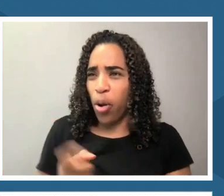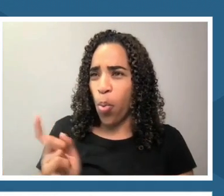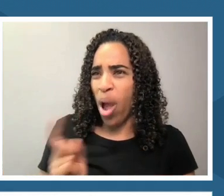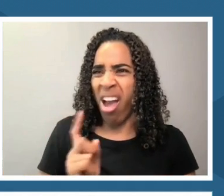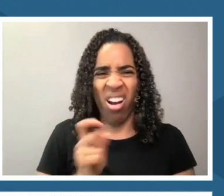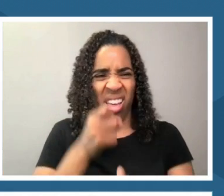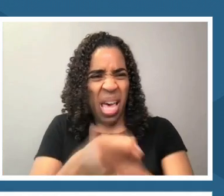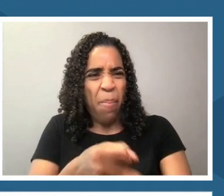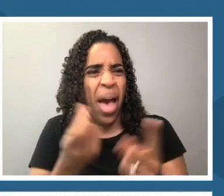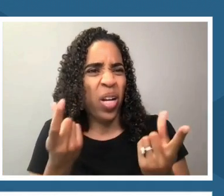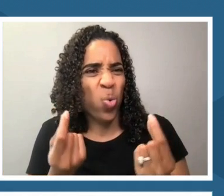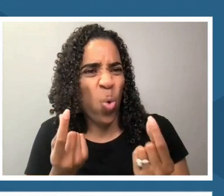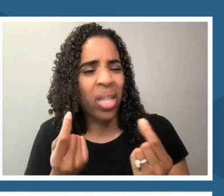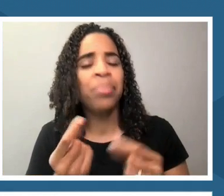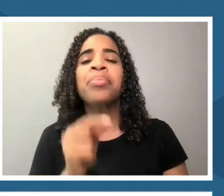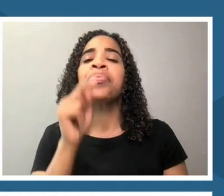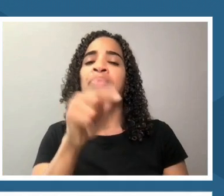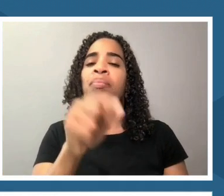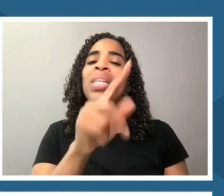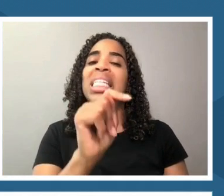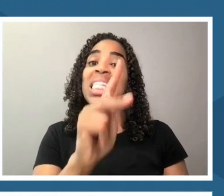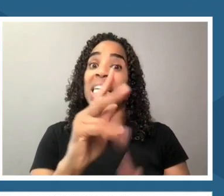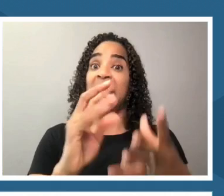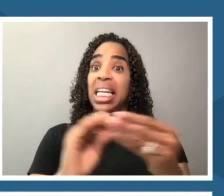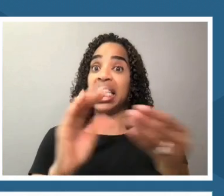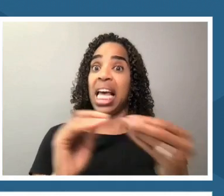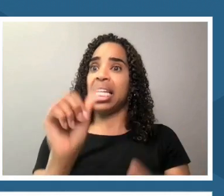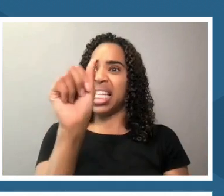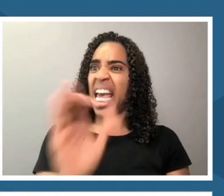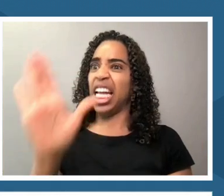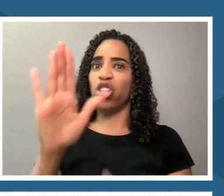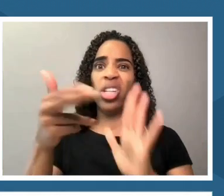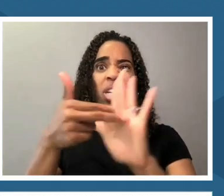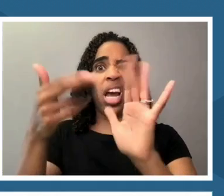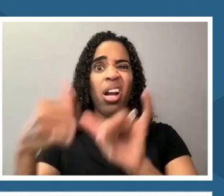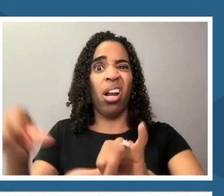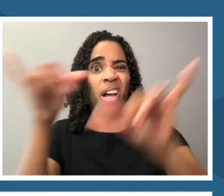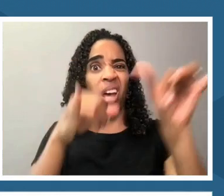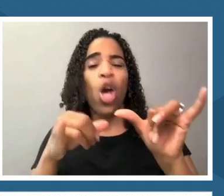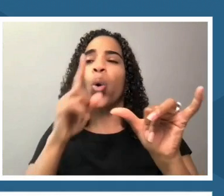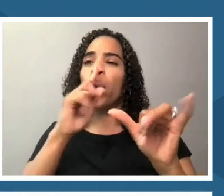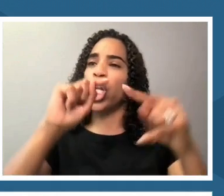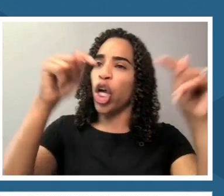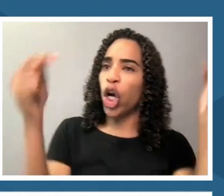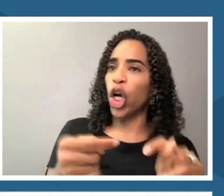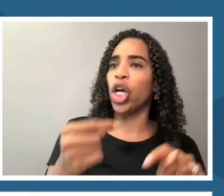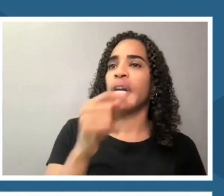this excerpt tk argues how asian stereotypes are often weaponized against